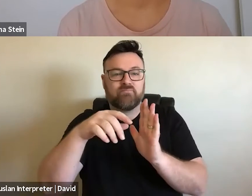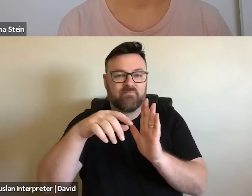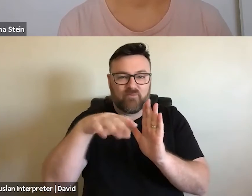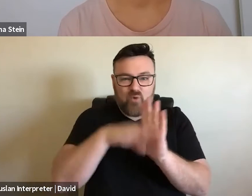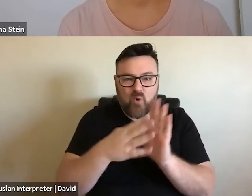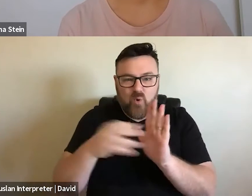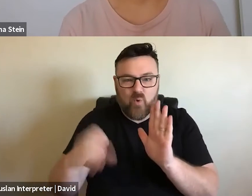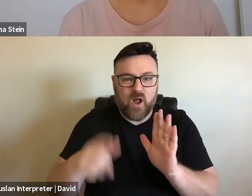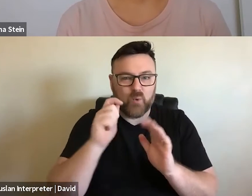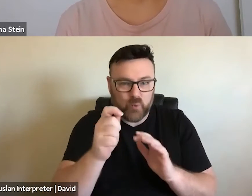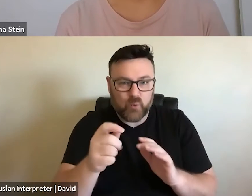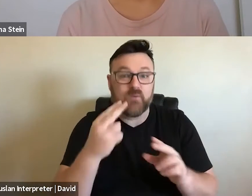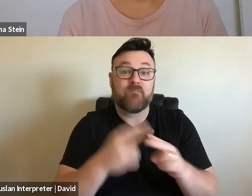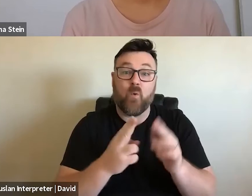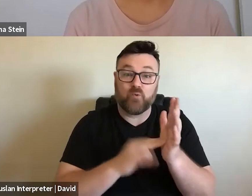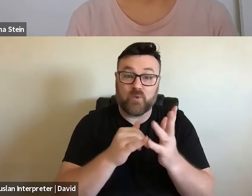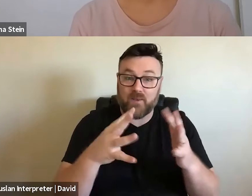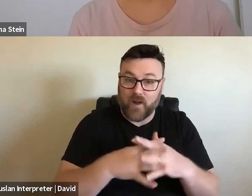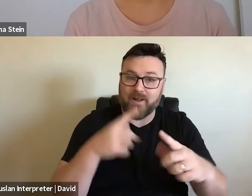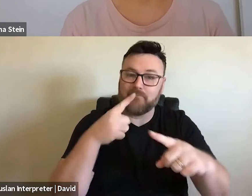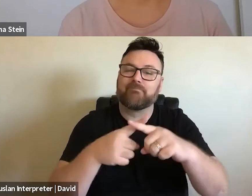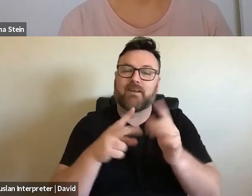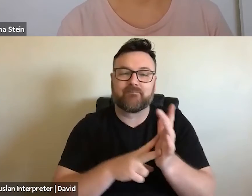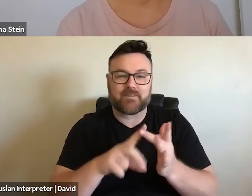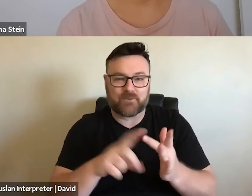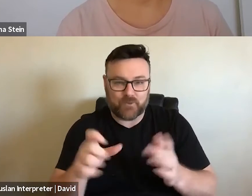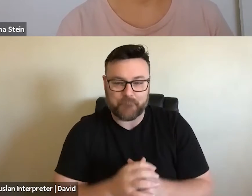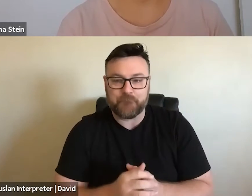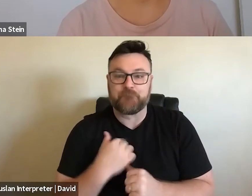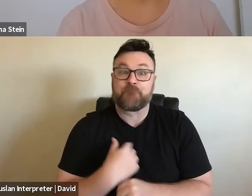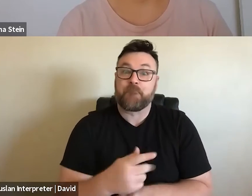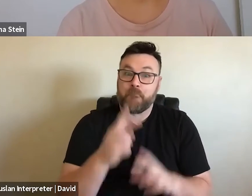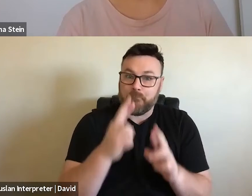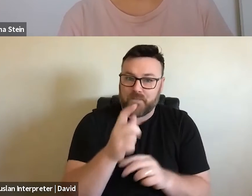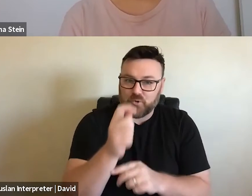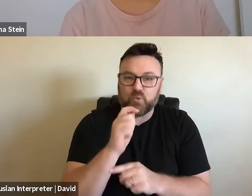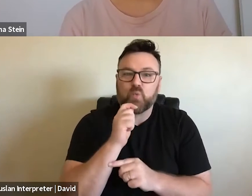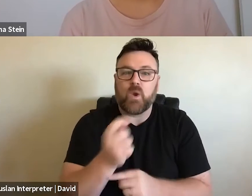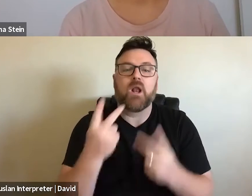And while we might be looking at some in person events very soon as audiences ourselves we